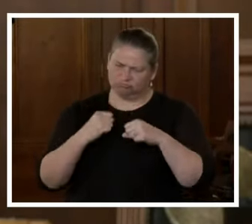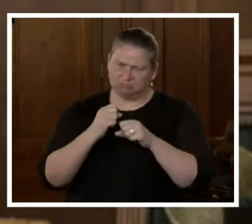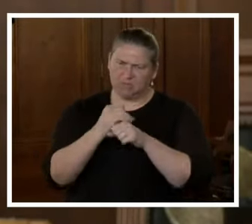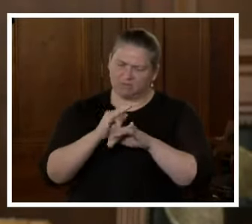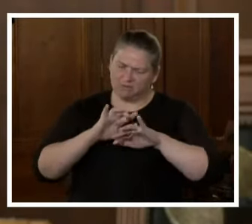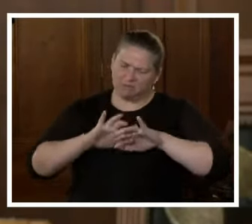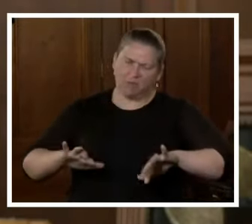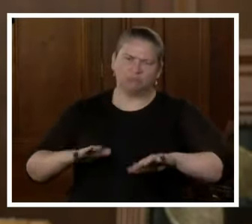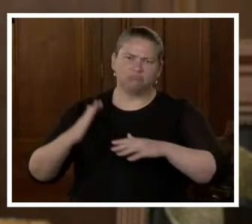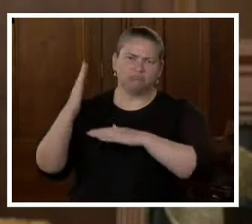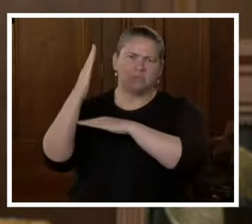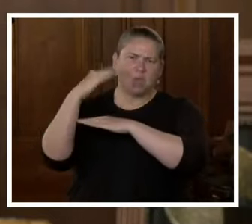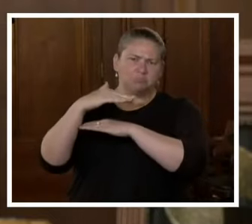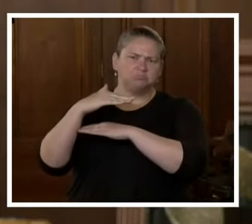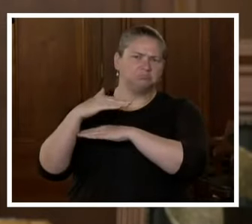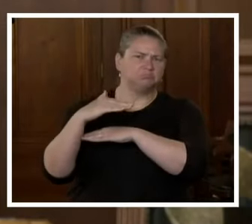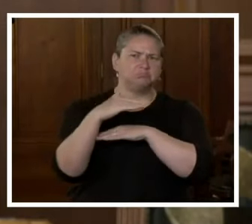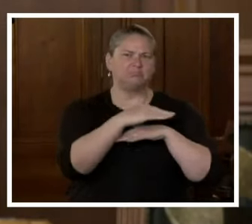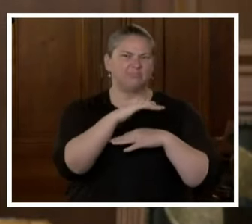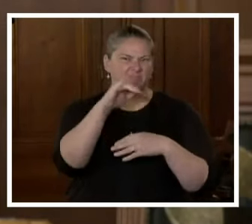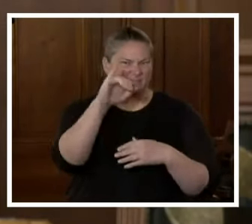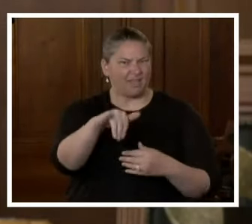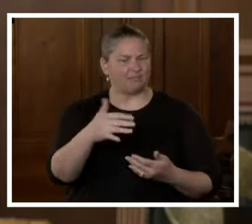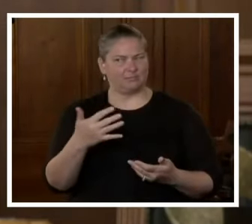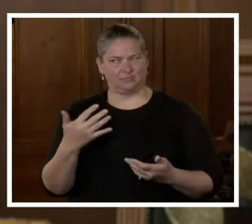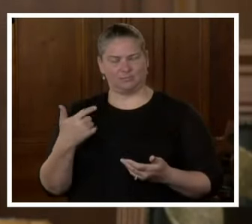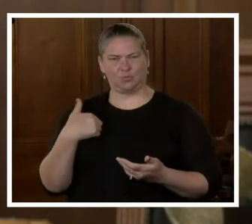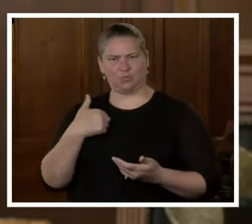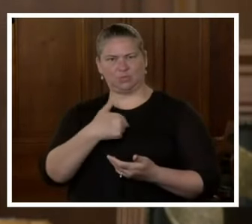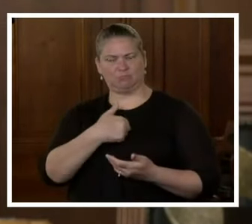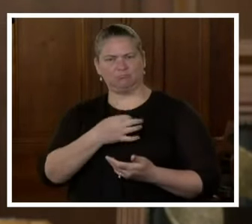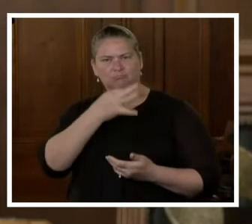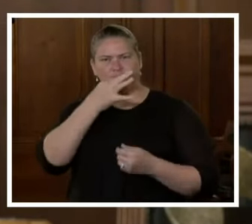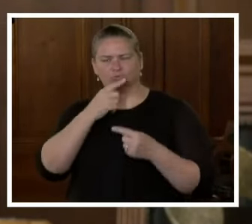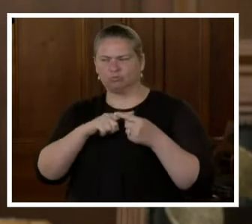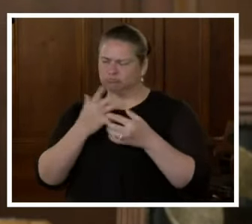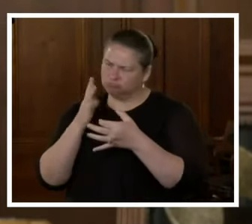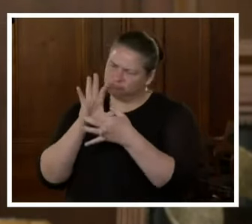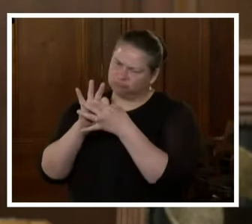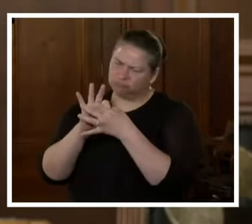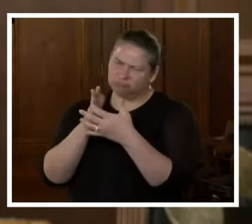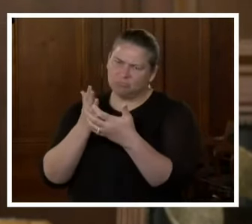WE STARTED, AND WHERE WE ARE